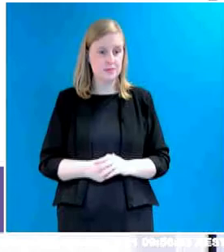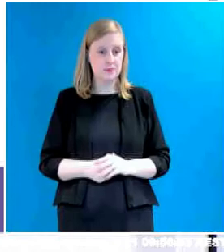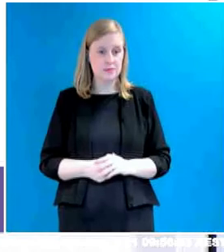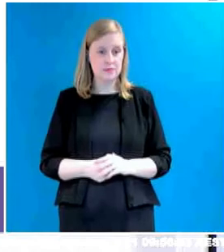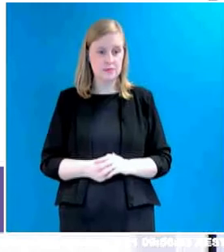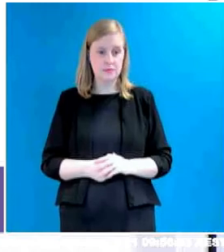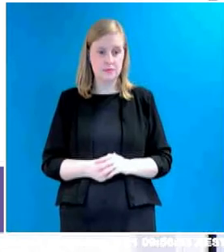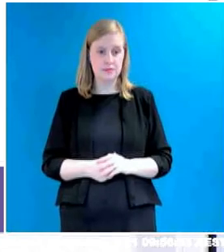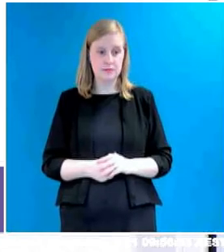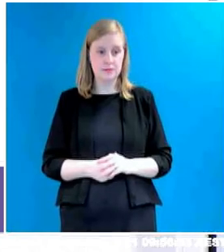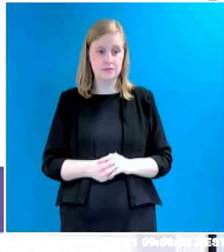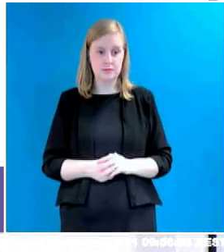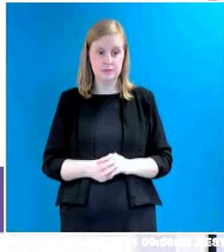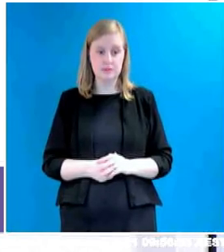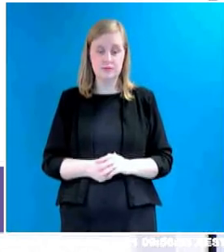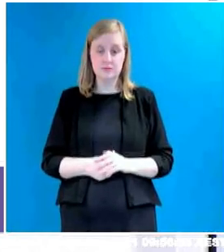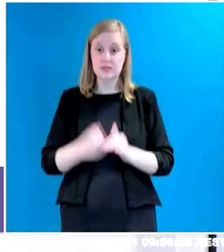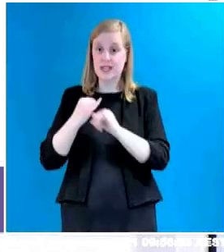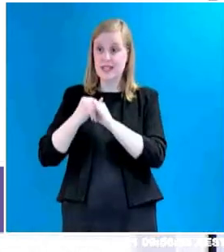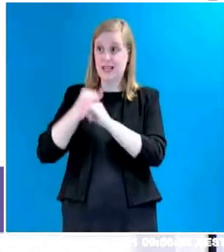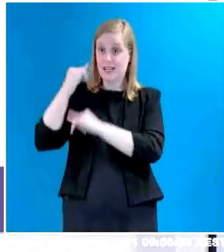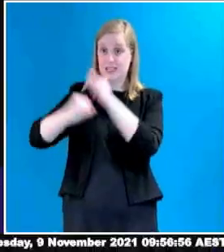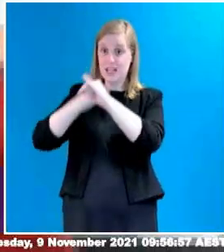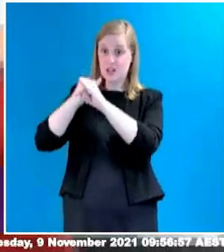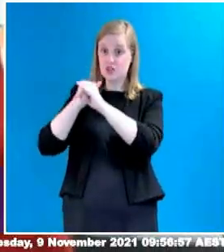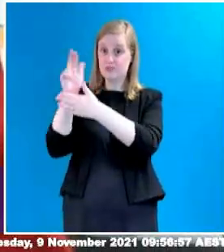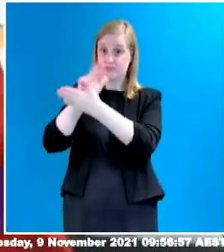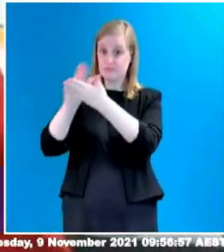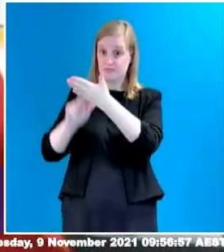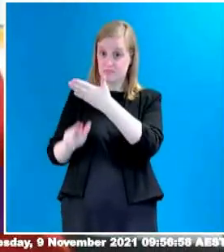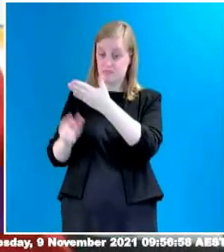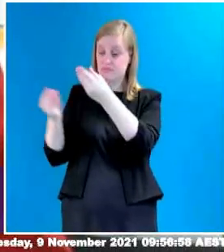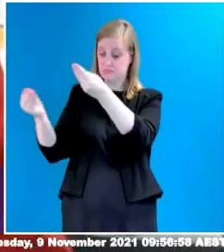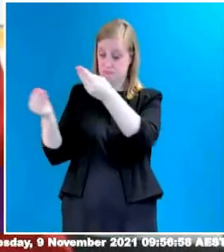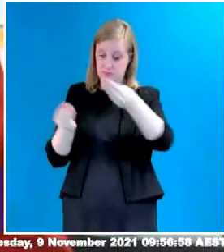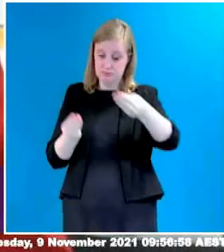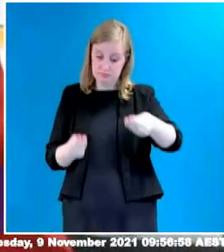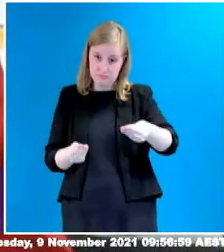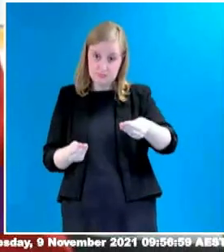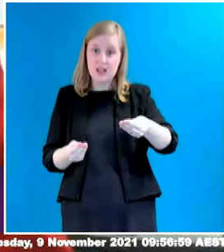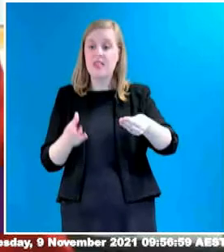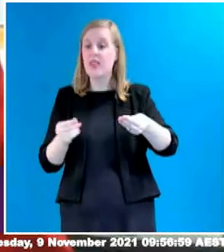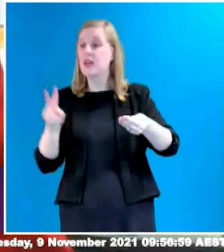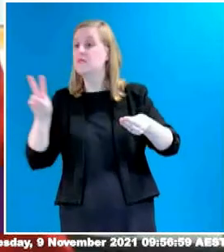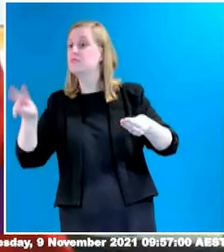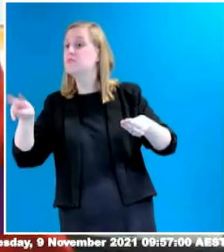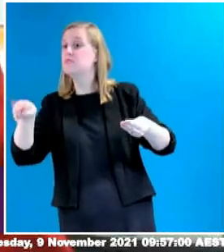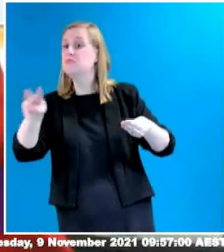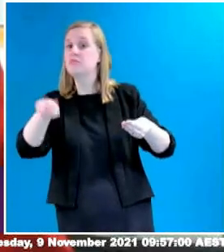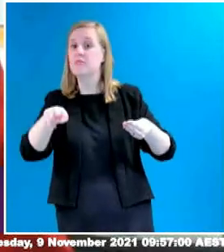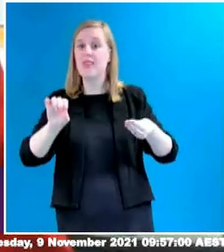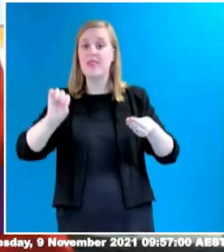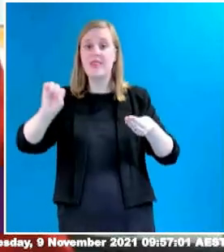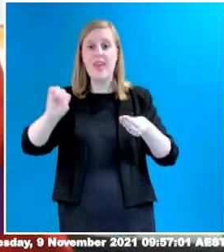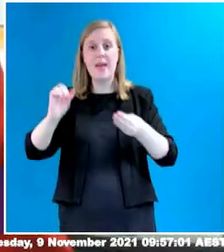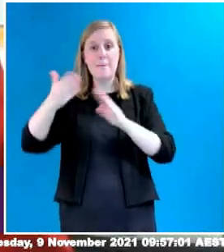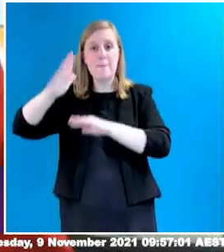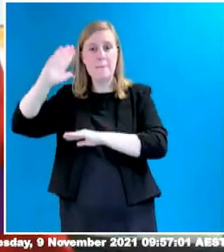The international covenants are a starting point but the case law and general comments like the Human Rights Committee, where we look to, to